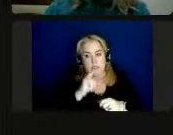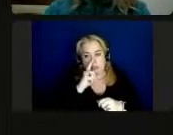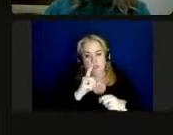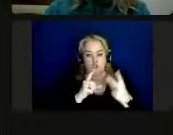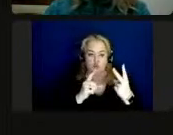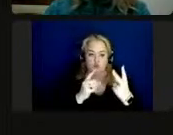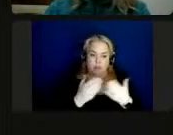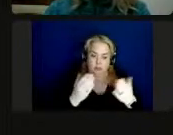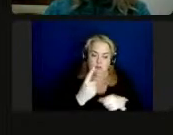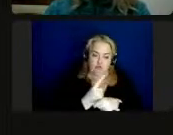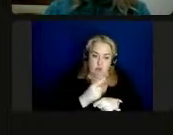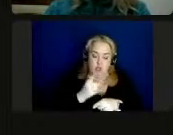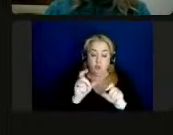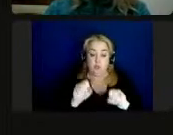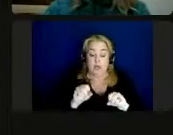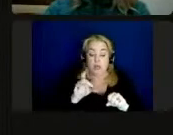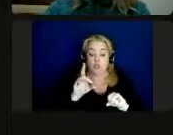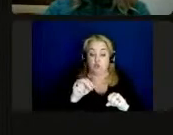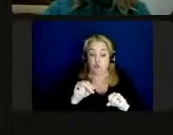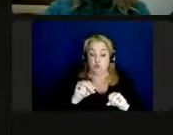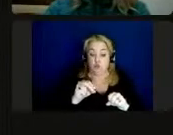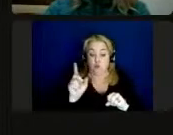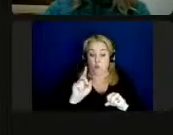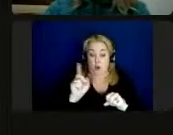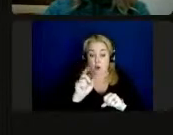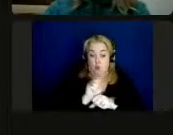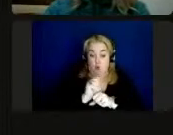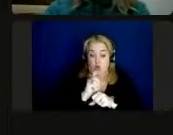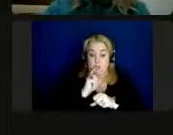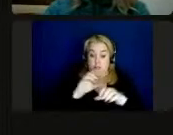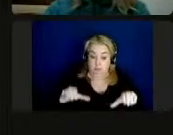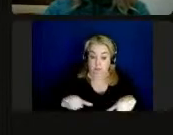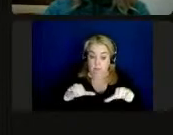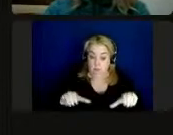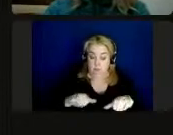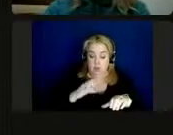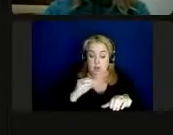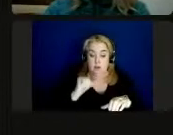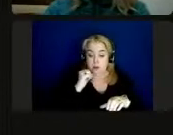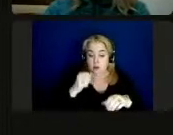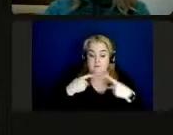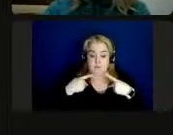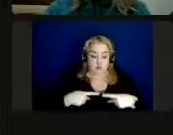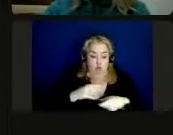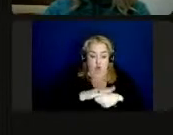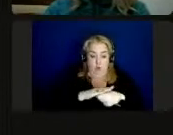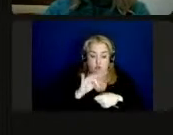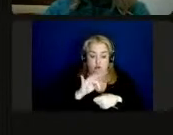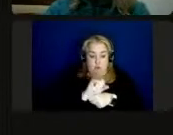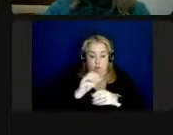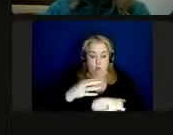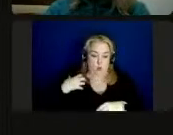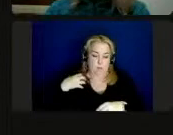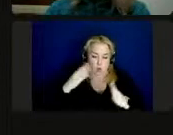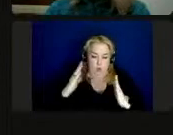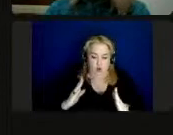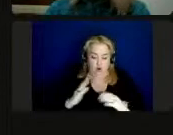THAT EASILY. NO. I MEAN IT'S KIND OF DO